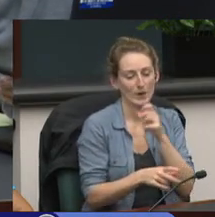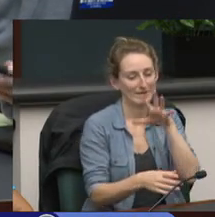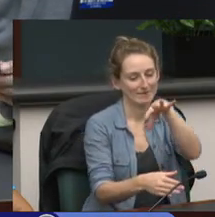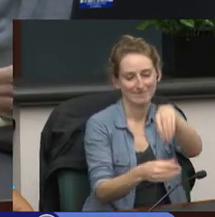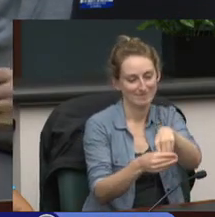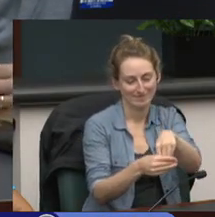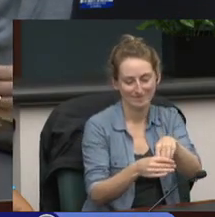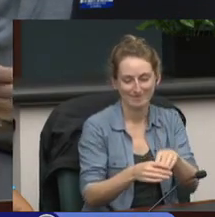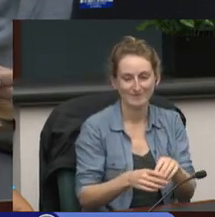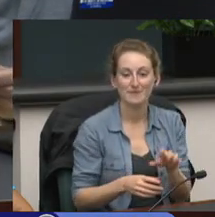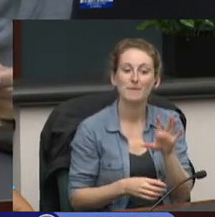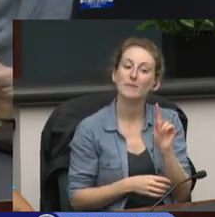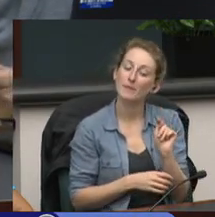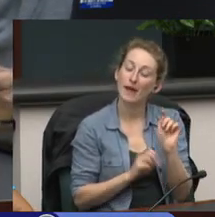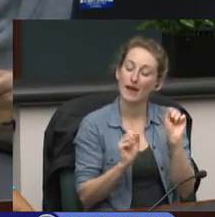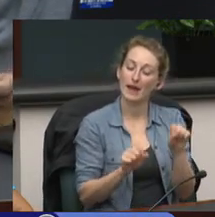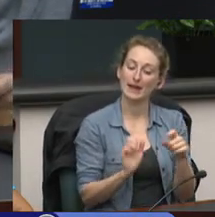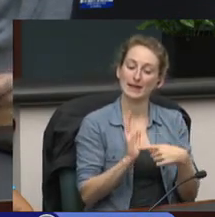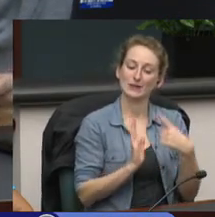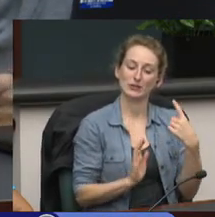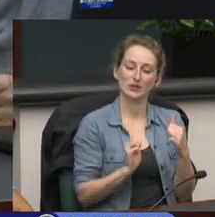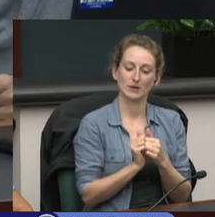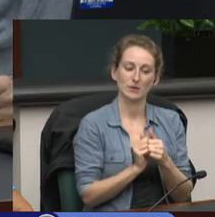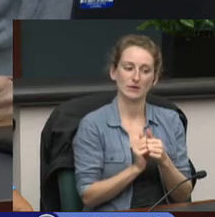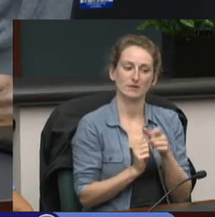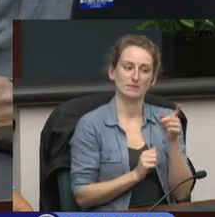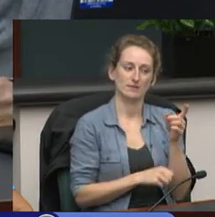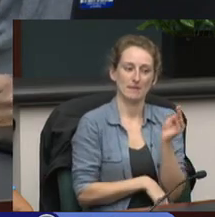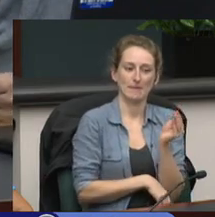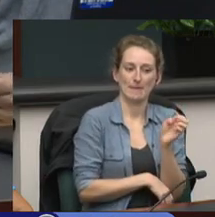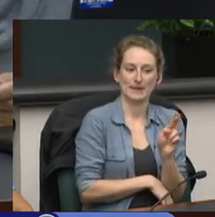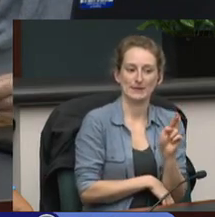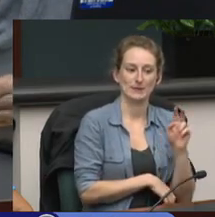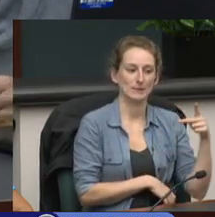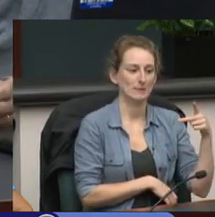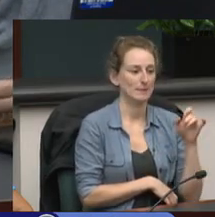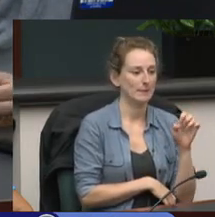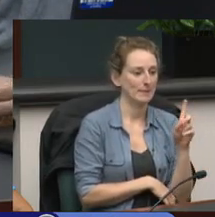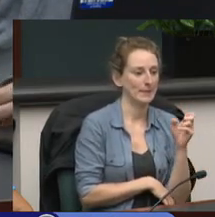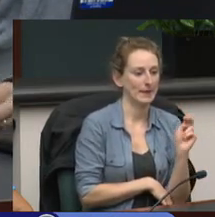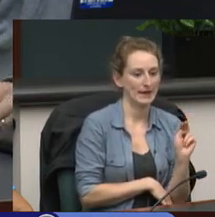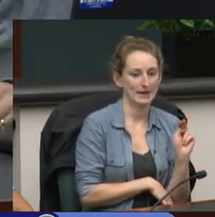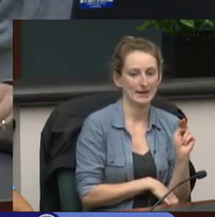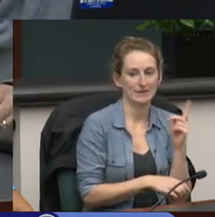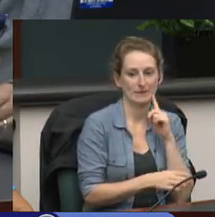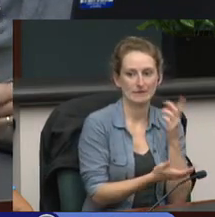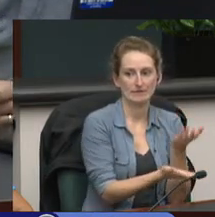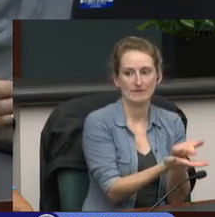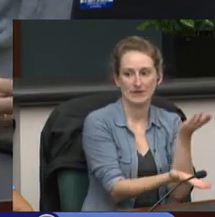can check with mr. pedan to verify exactly what rate courses are available